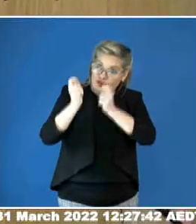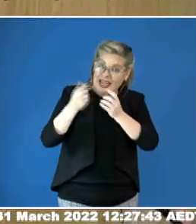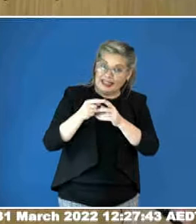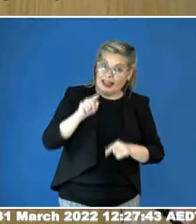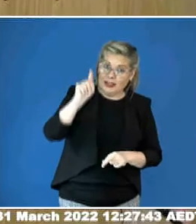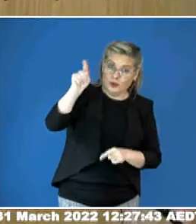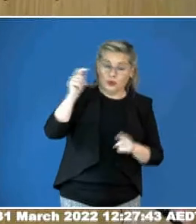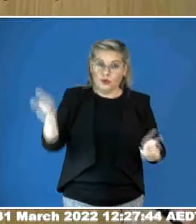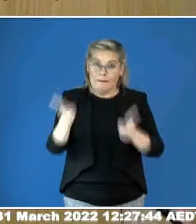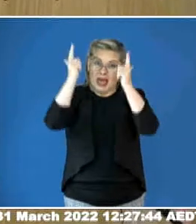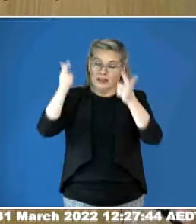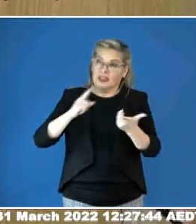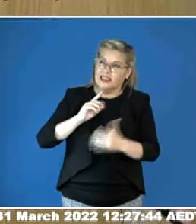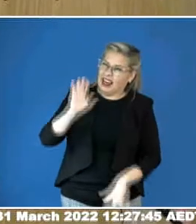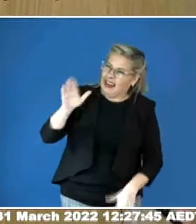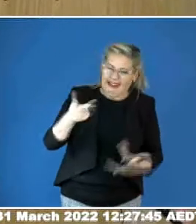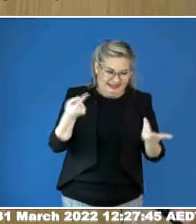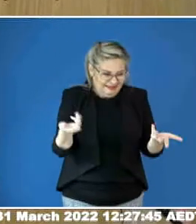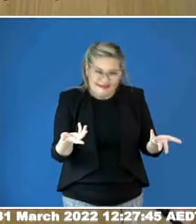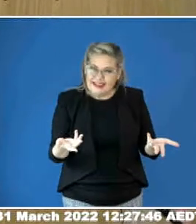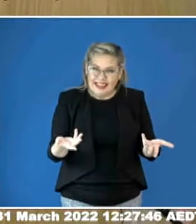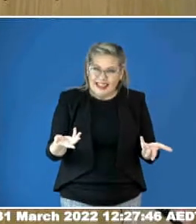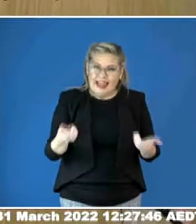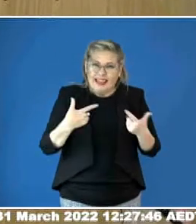staff who should be responsible or are responsible for implementing the procedure?